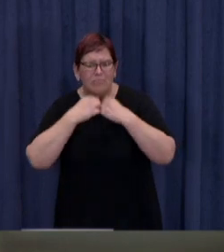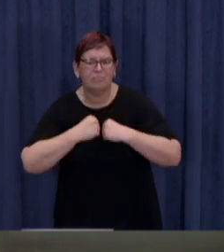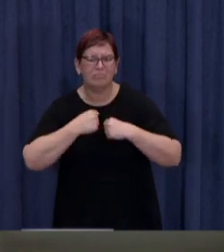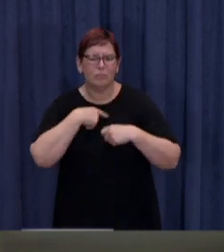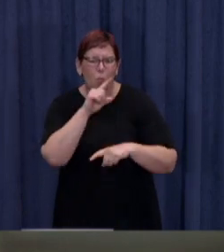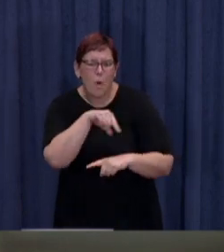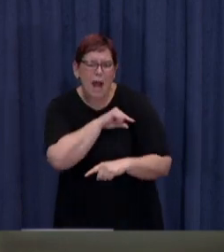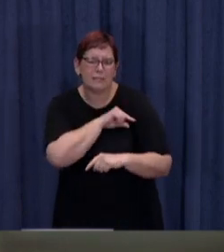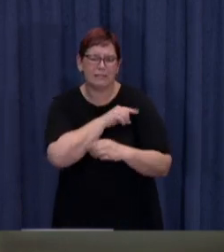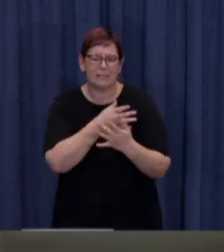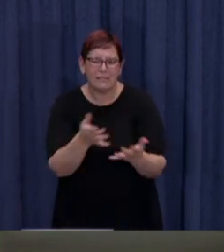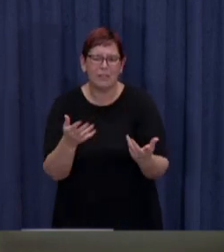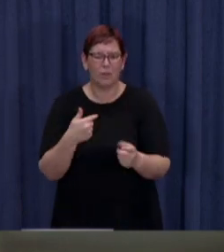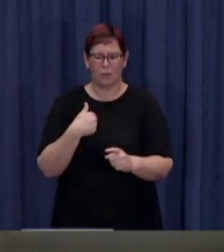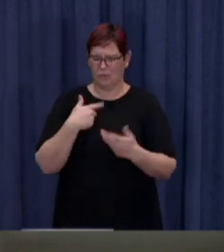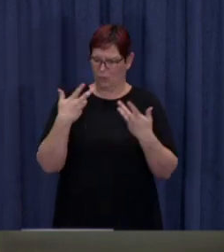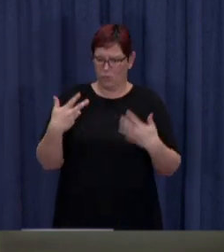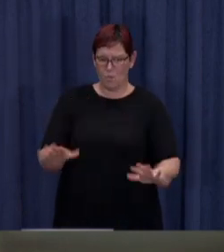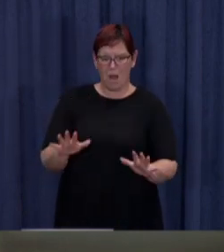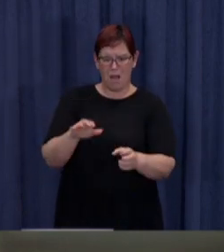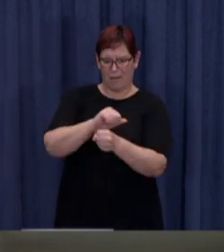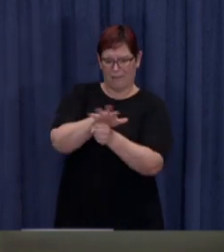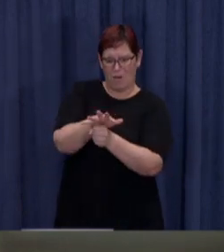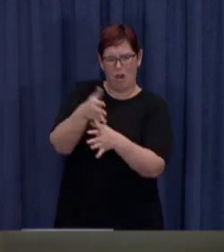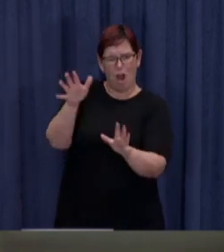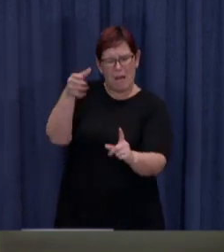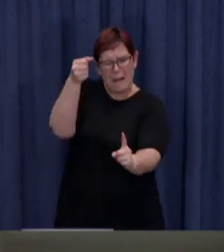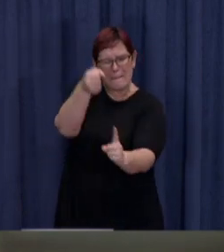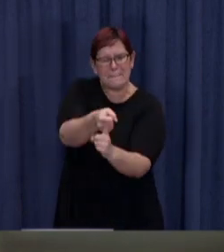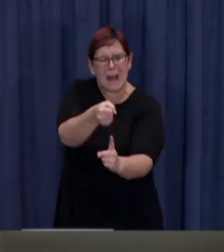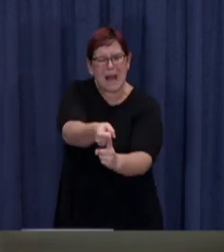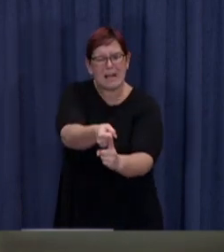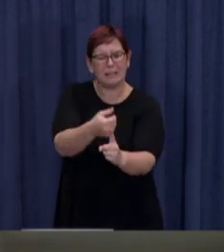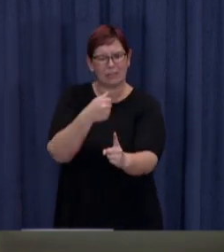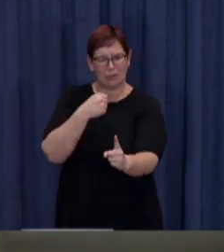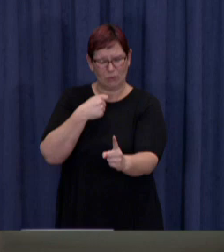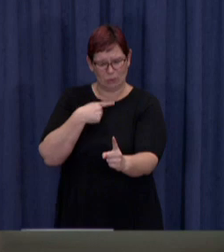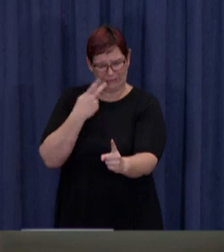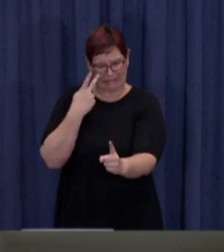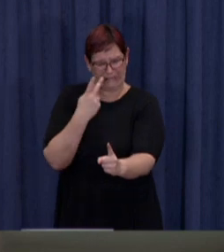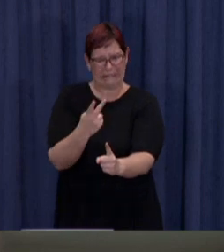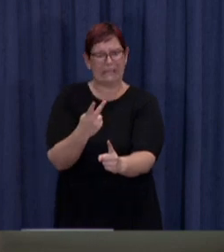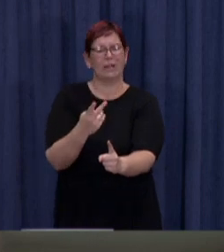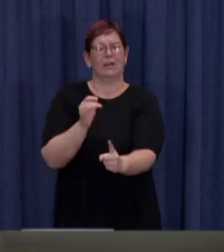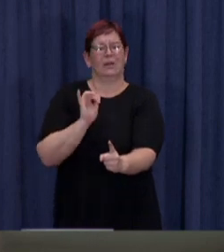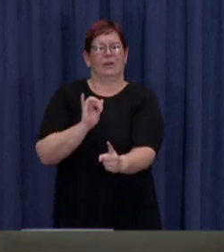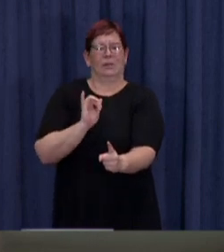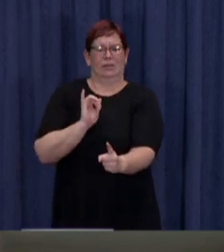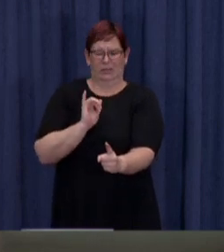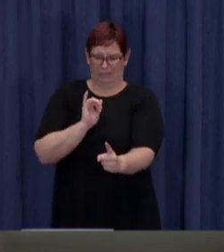doing and gaps they see in what we're doing and I think you'll find the majority of them support this as a sensible thing to do to make sure we